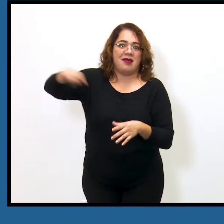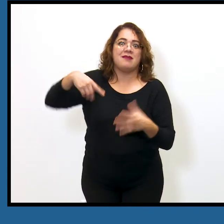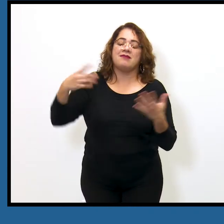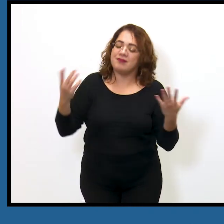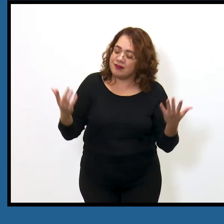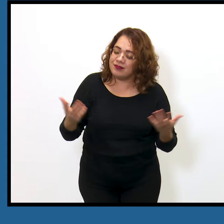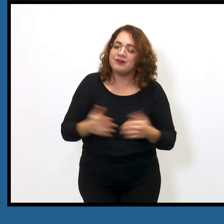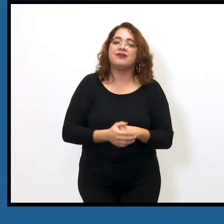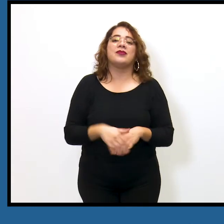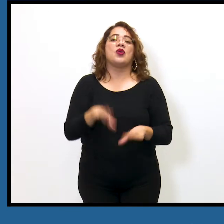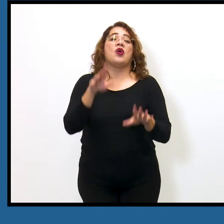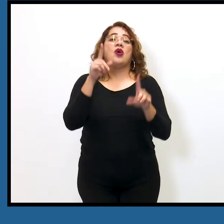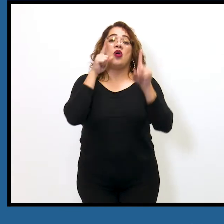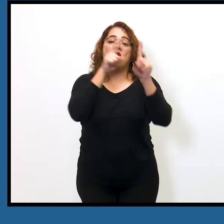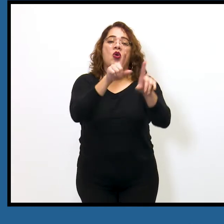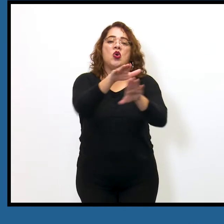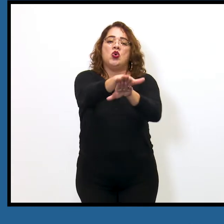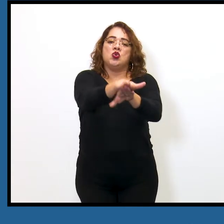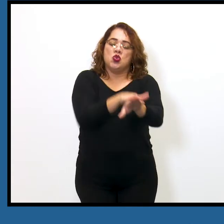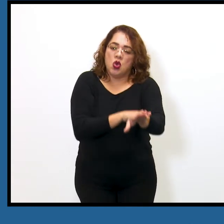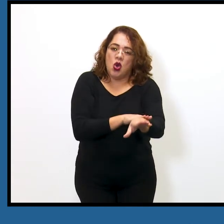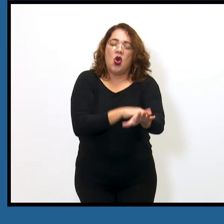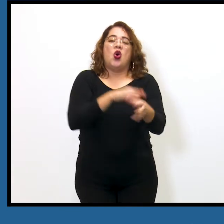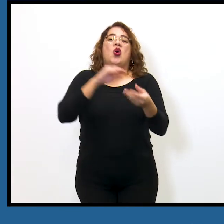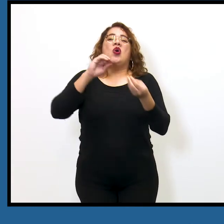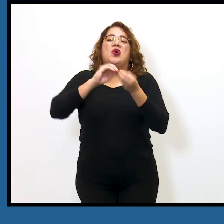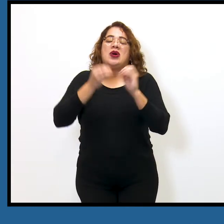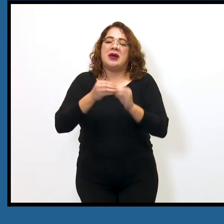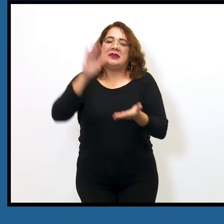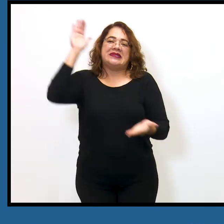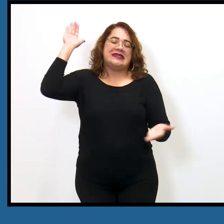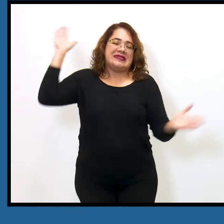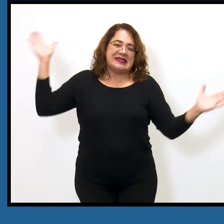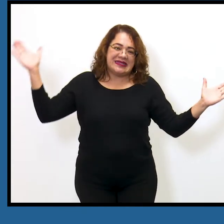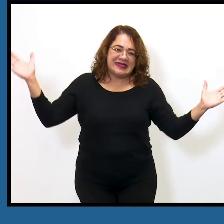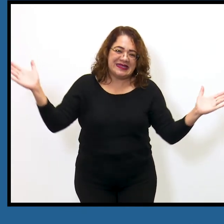and make things better but we can only do it if everybody is proactive in slowing it down with us